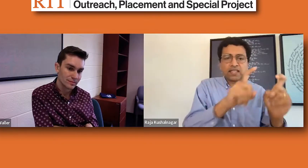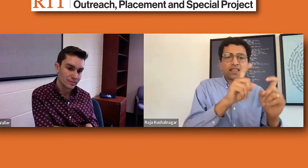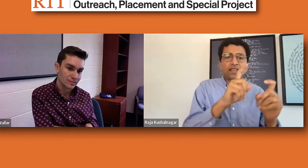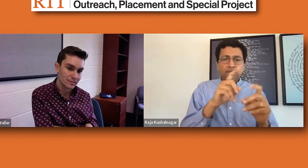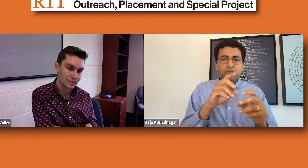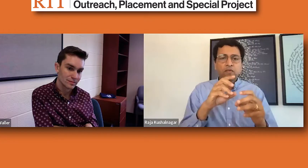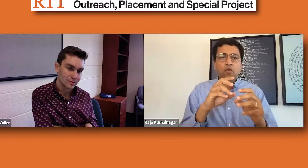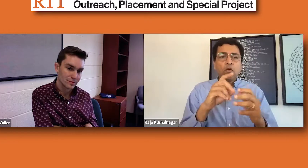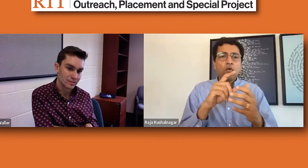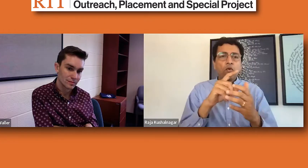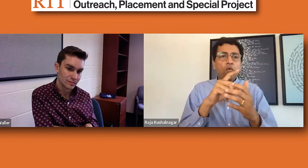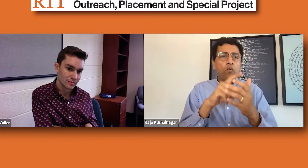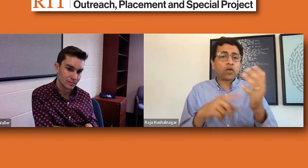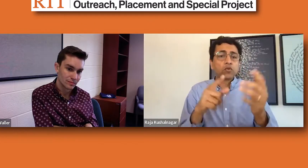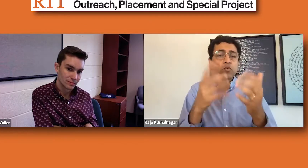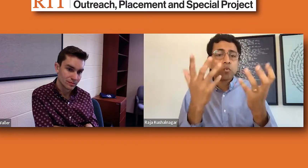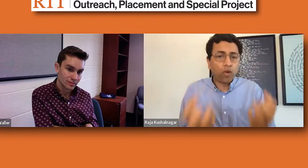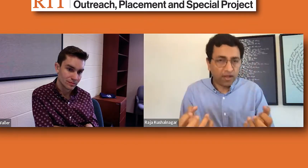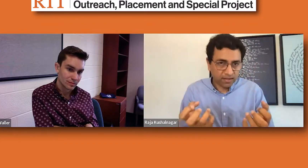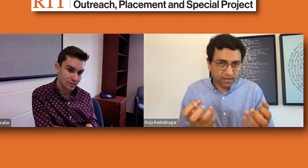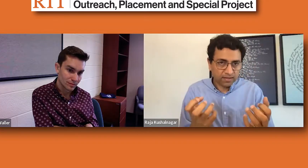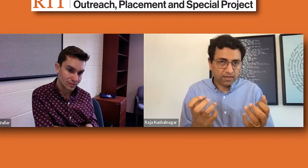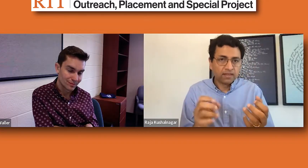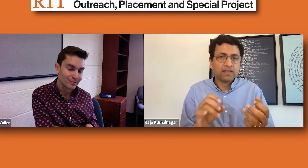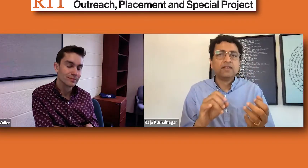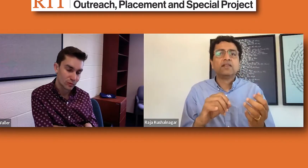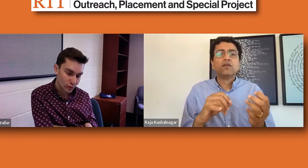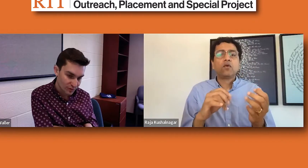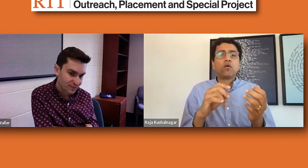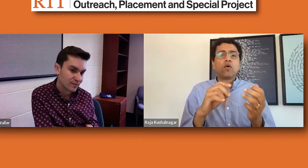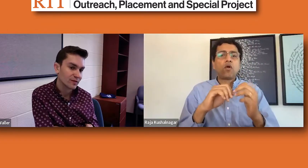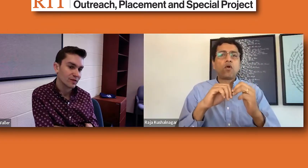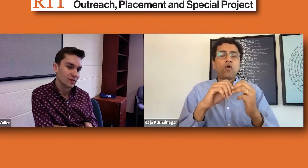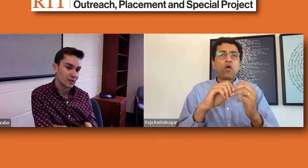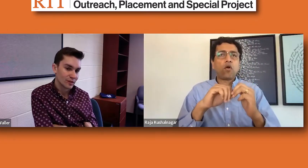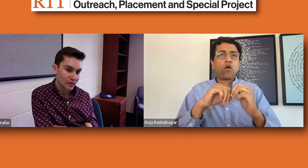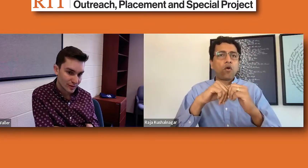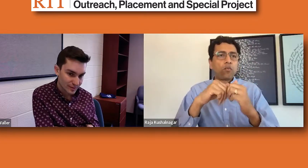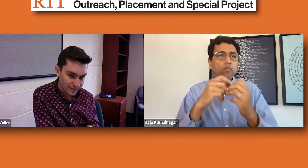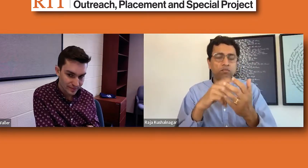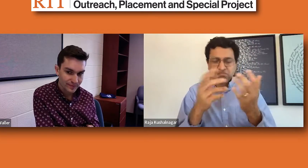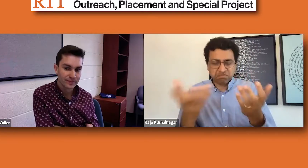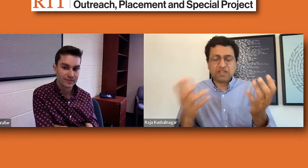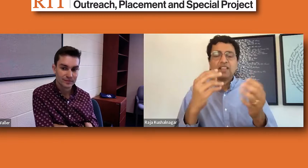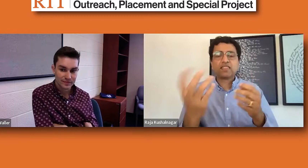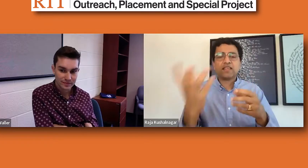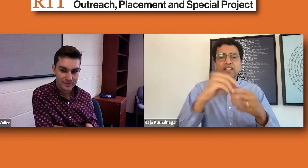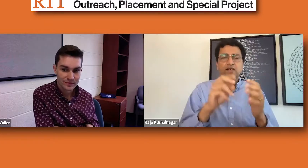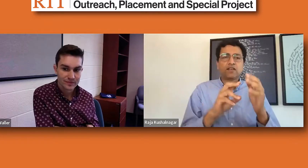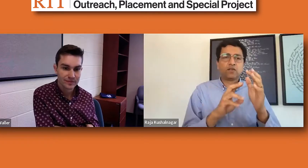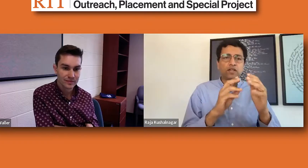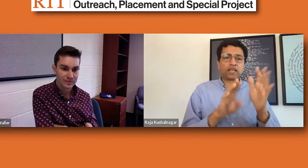How can we include them in the design and development of these technologies?